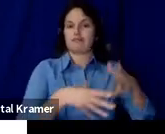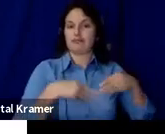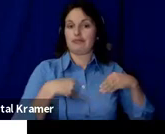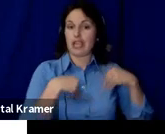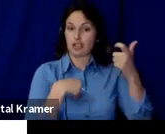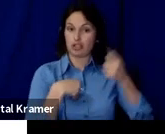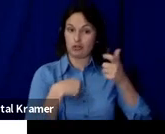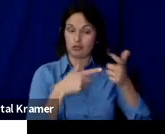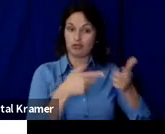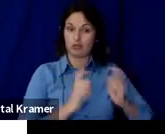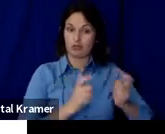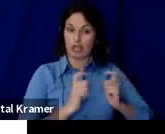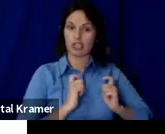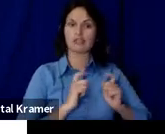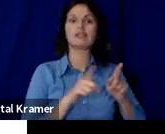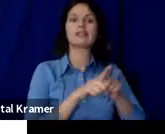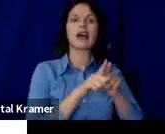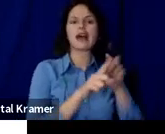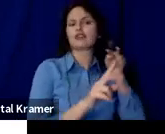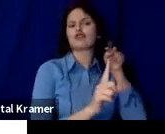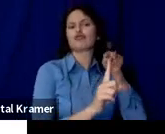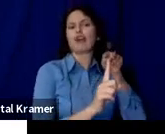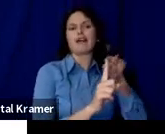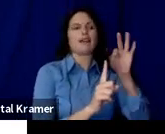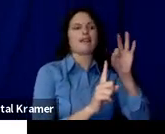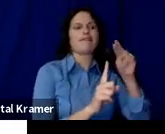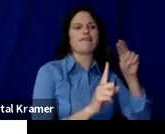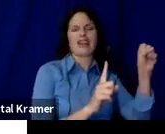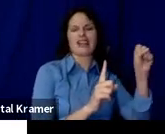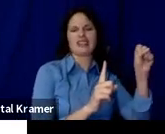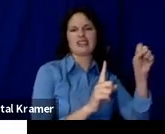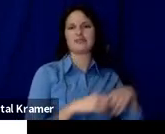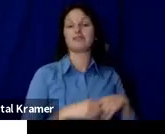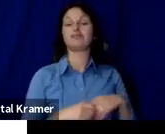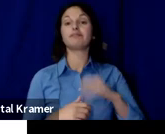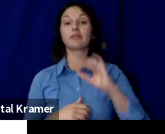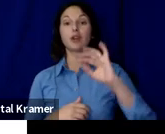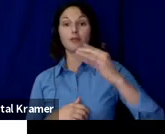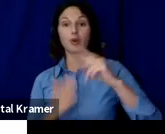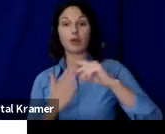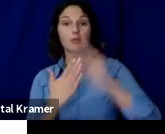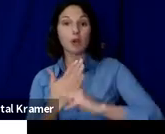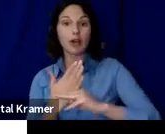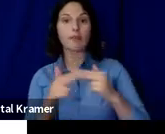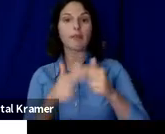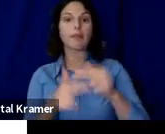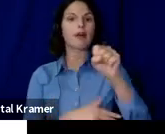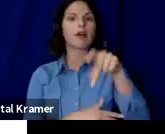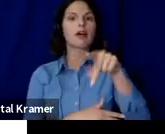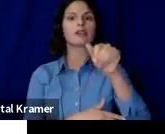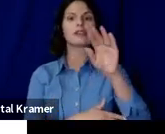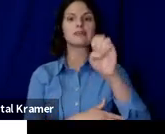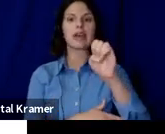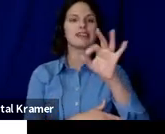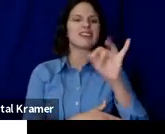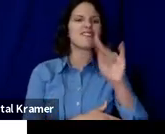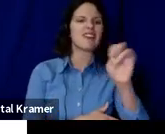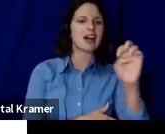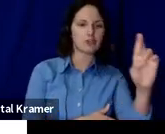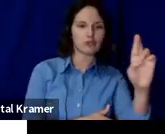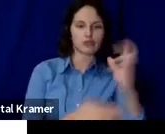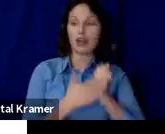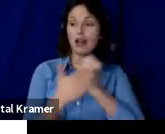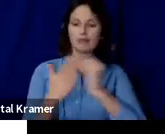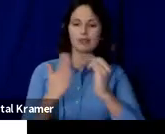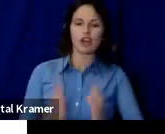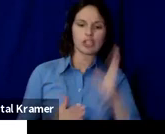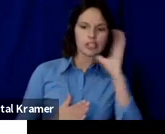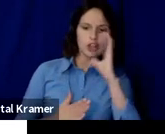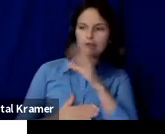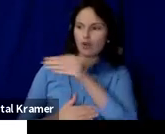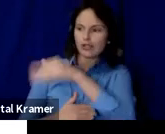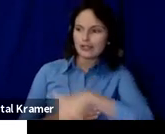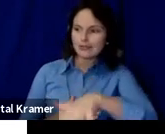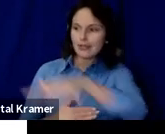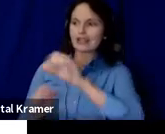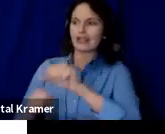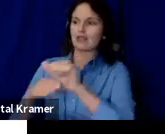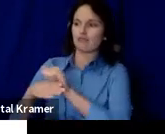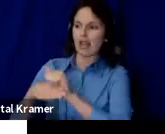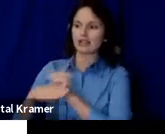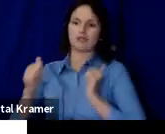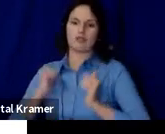And SpaceFinder an online marketplace that helps artists find space and marketspace.